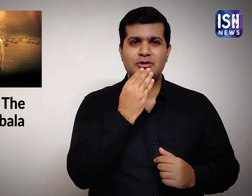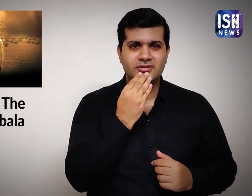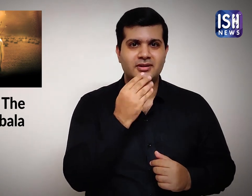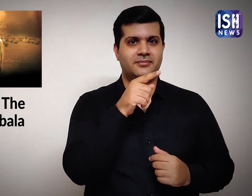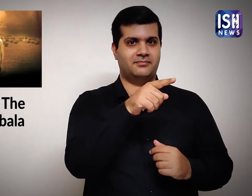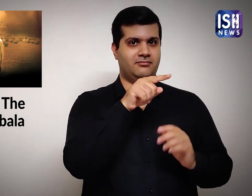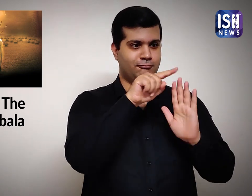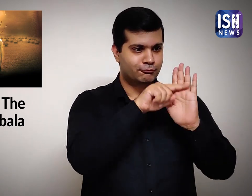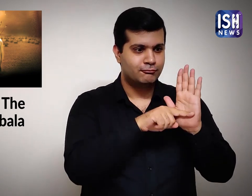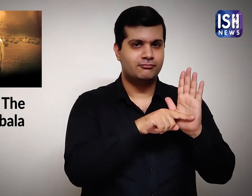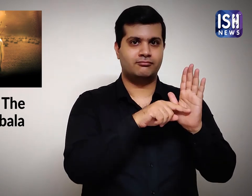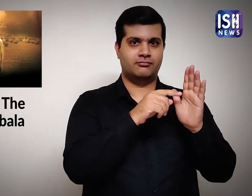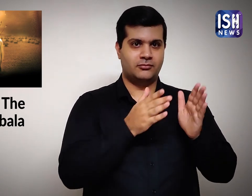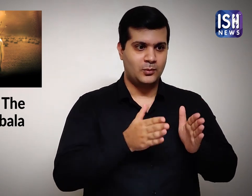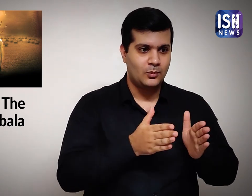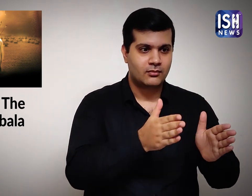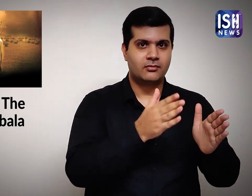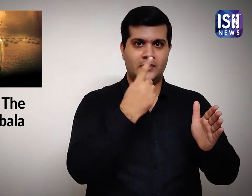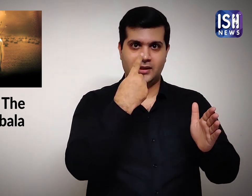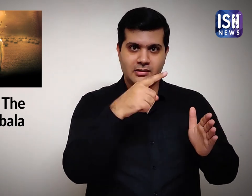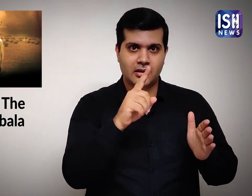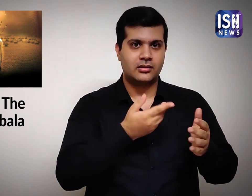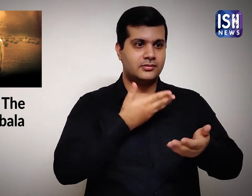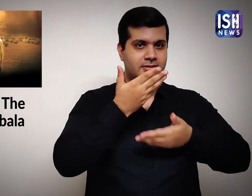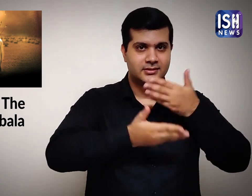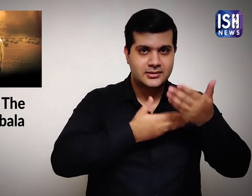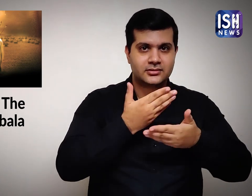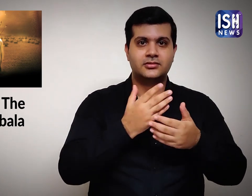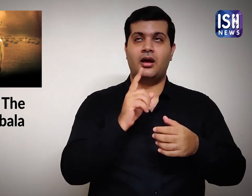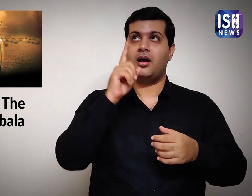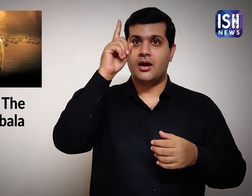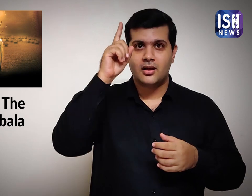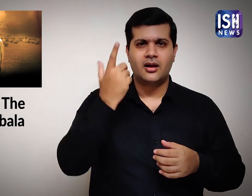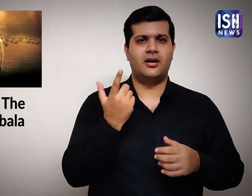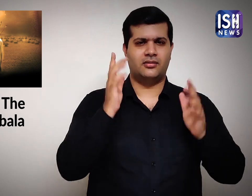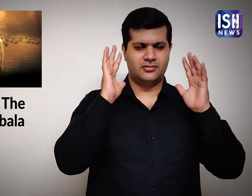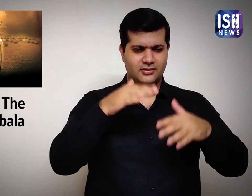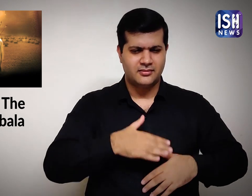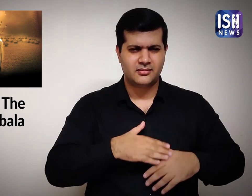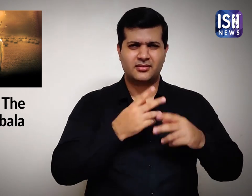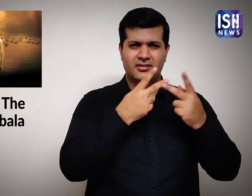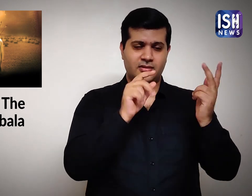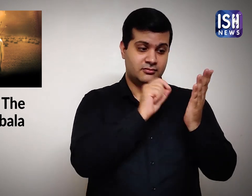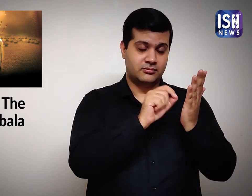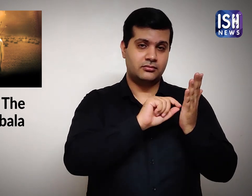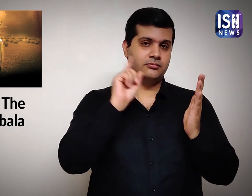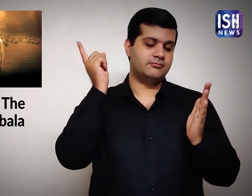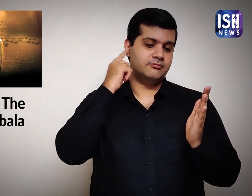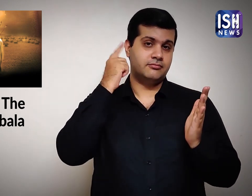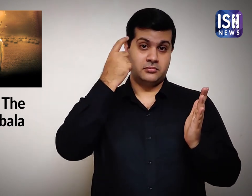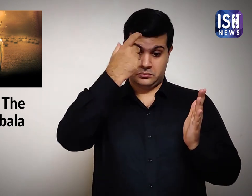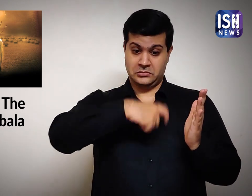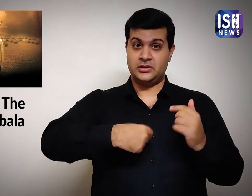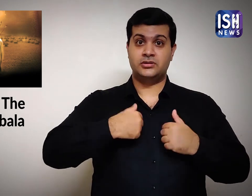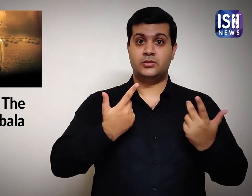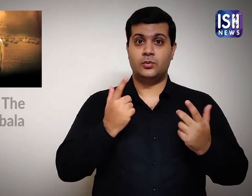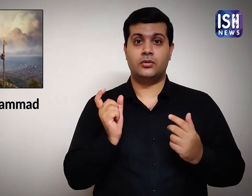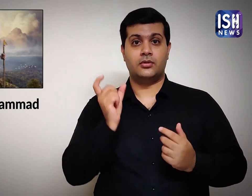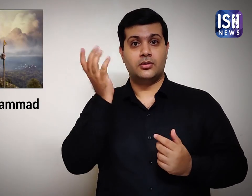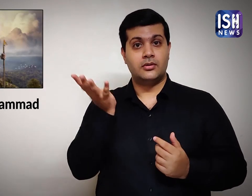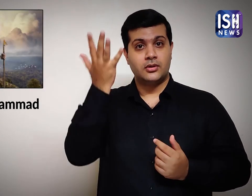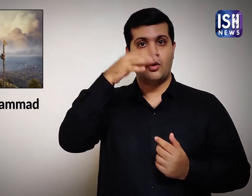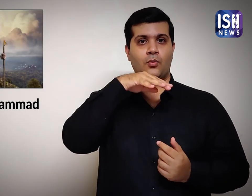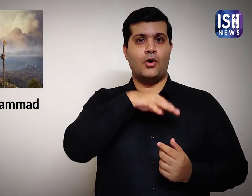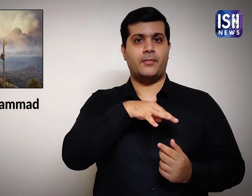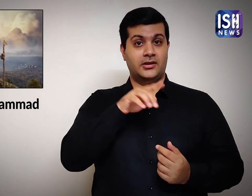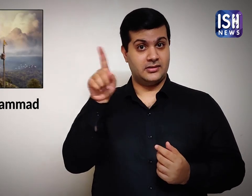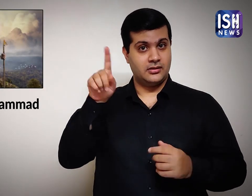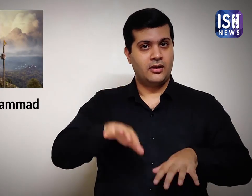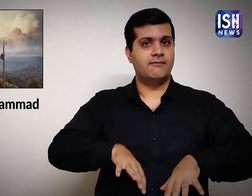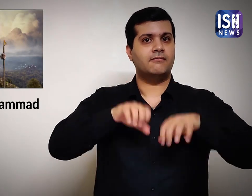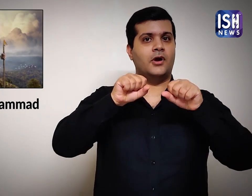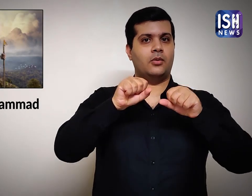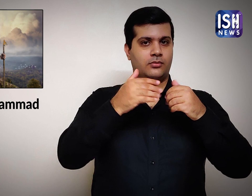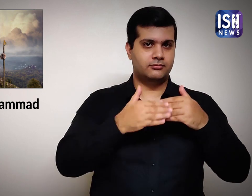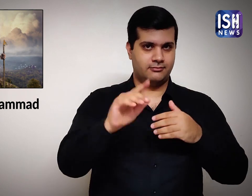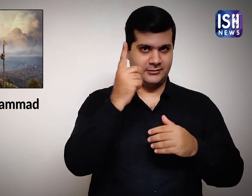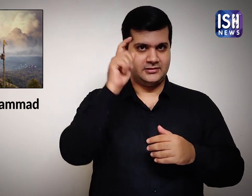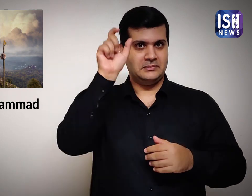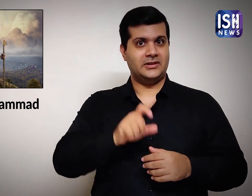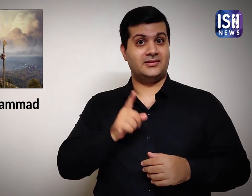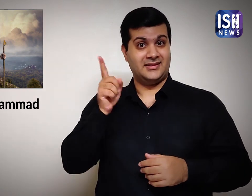The laws and doctrine of Islam and teachings were revealed to Prophet Muhammad (AS) - sign name - He was the founder of Islam.